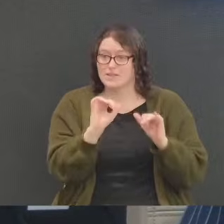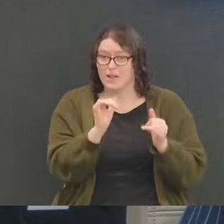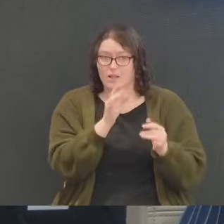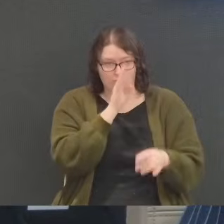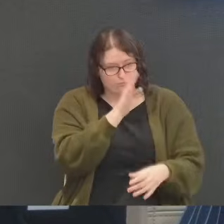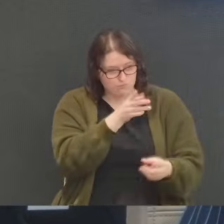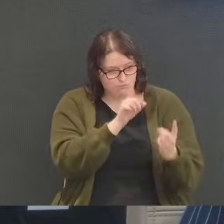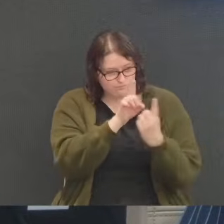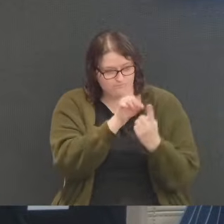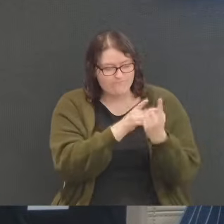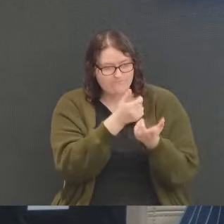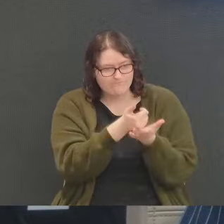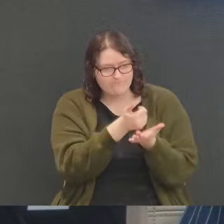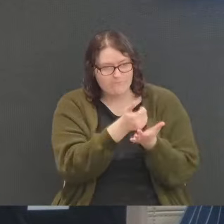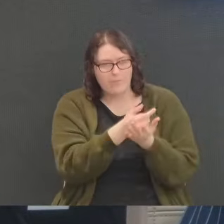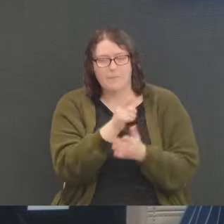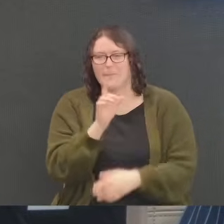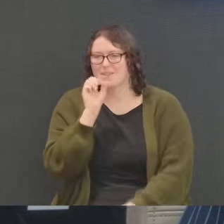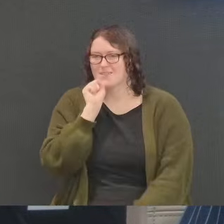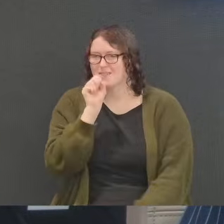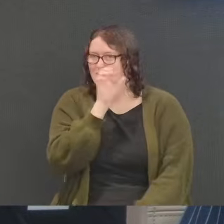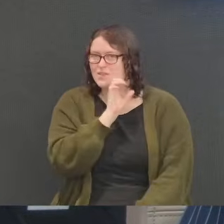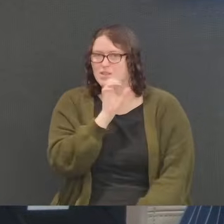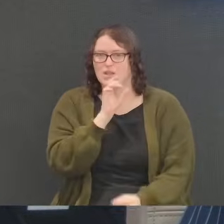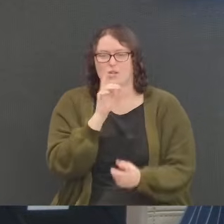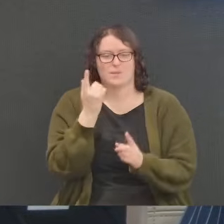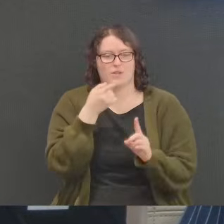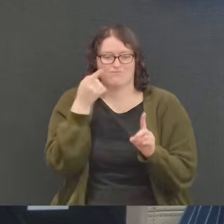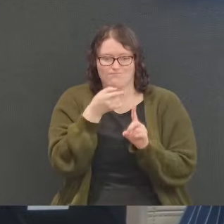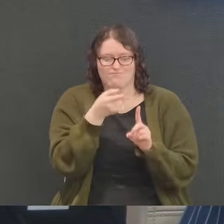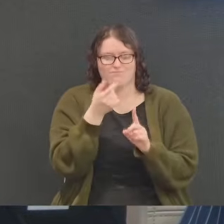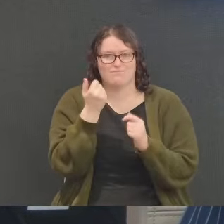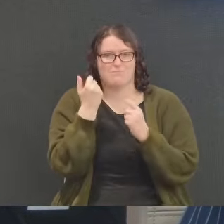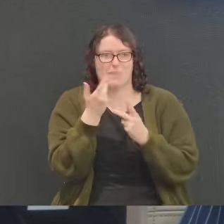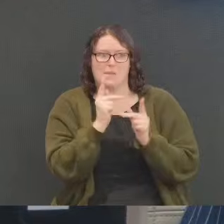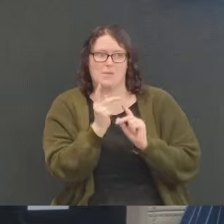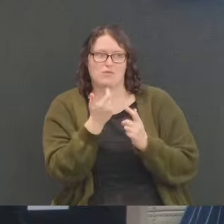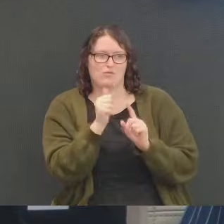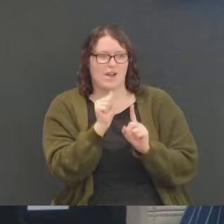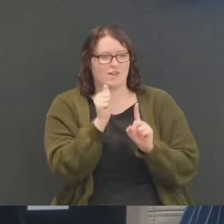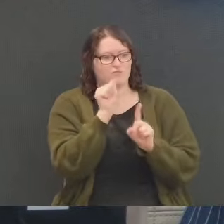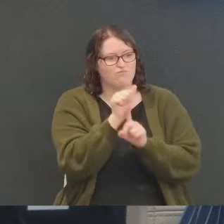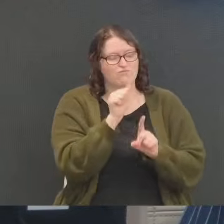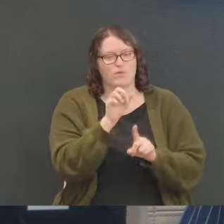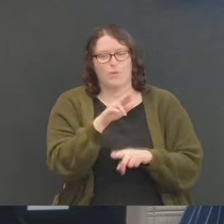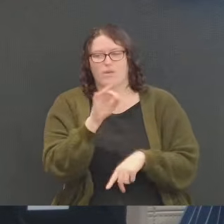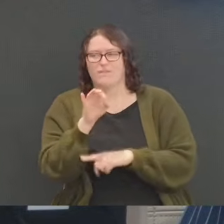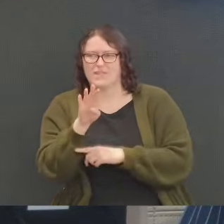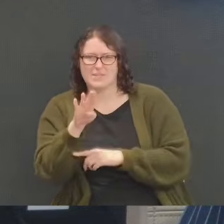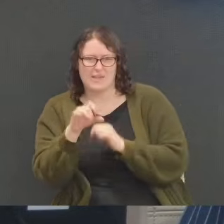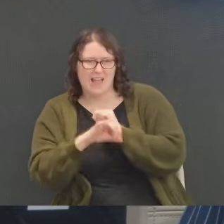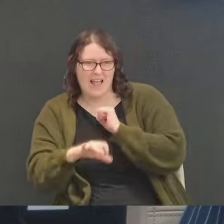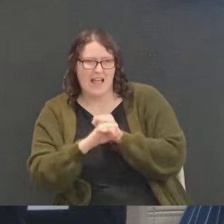seniors are being targeted like crazy with all kind of fraud and Facebook ads and people calling